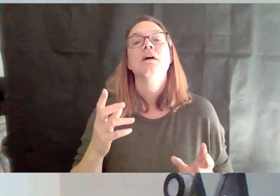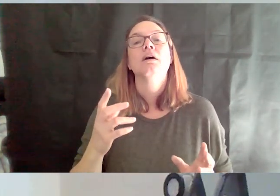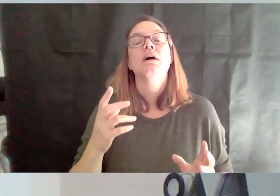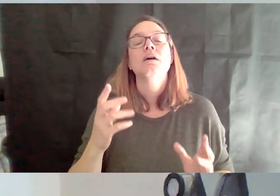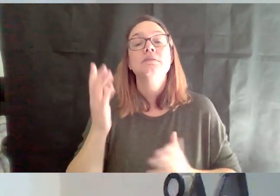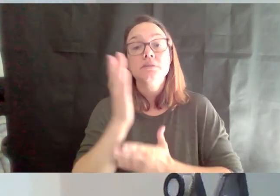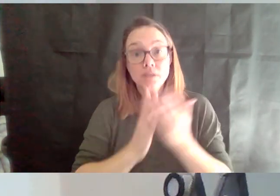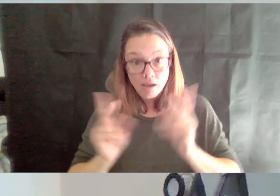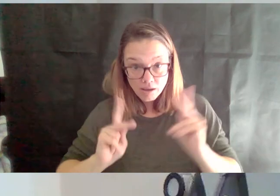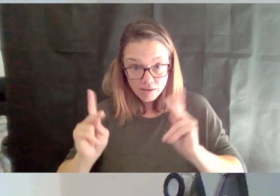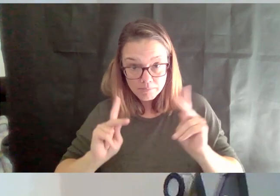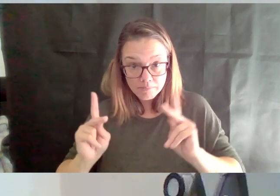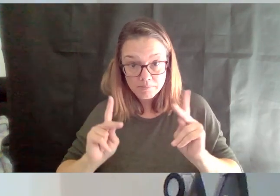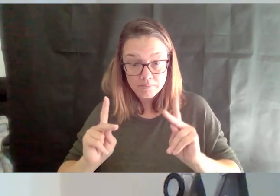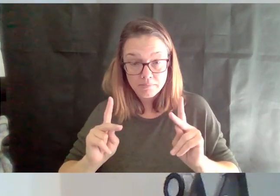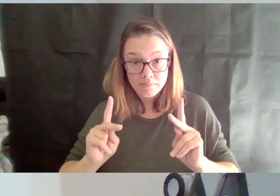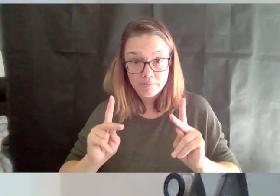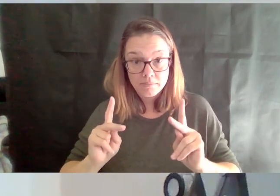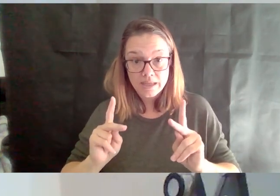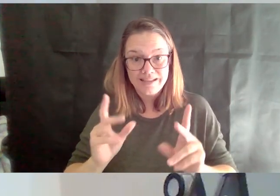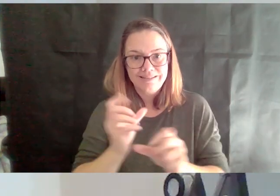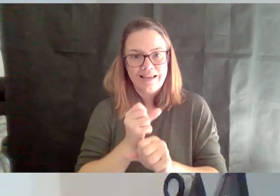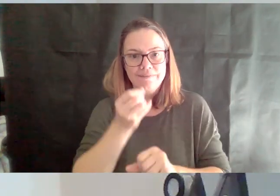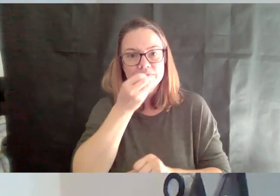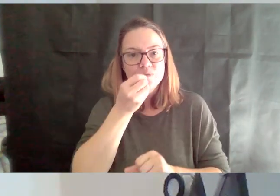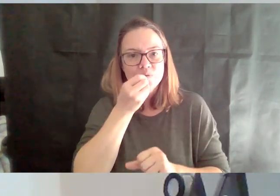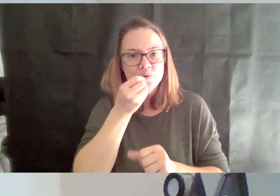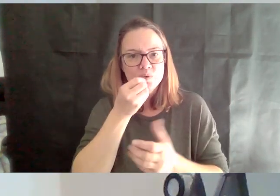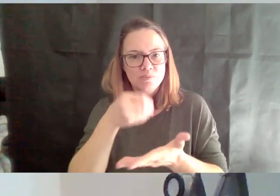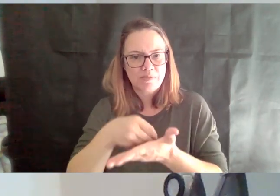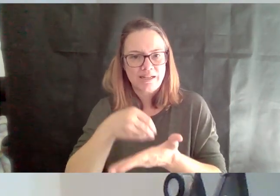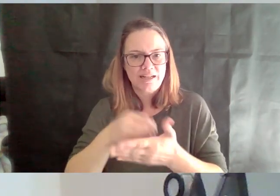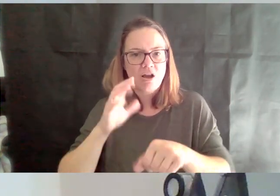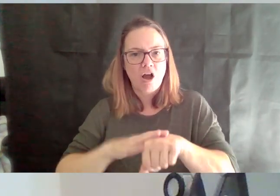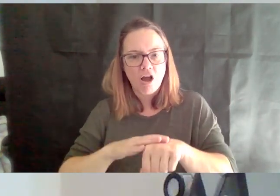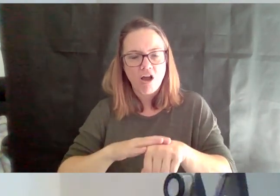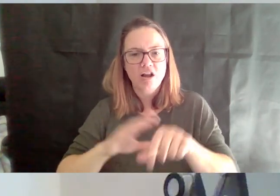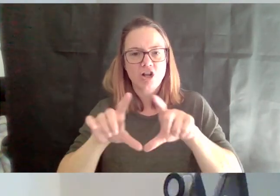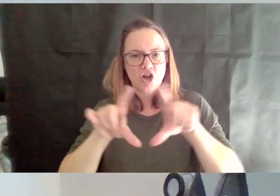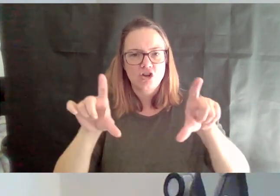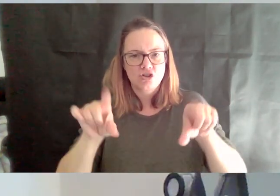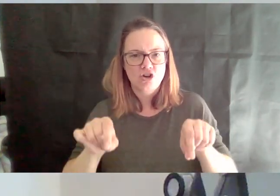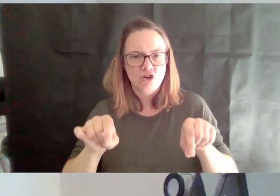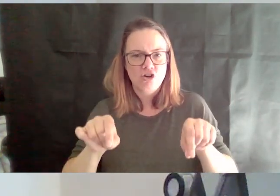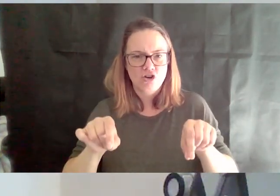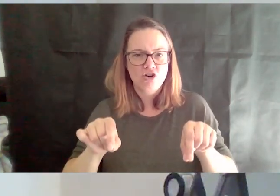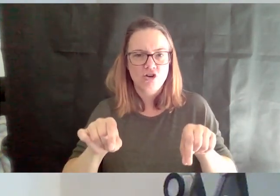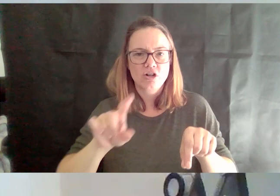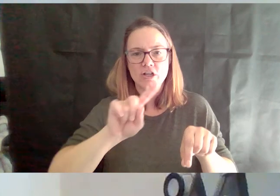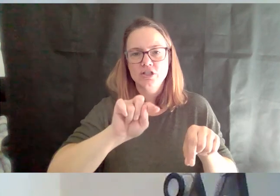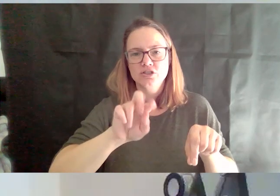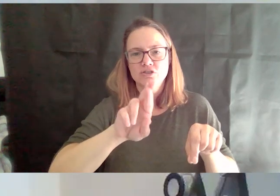that receive their food money on a True Link card, which is a Visa card, and that's really nice.